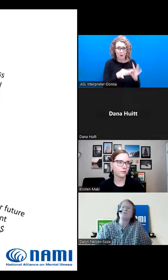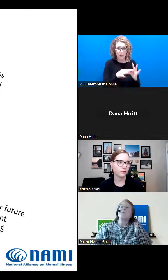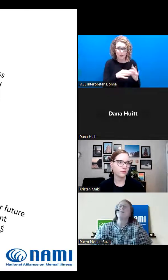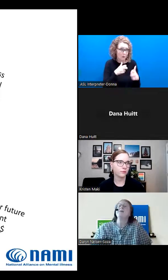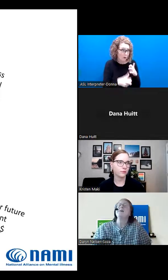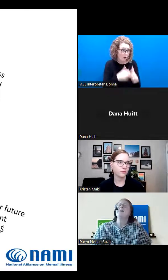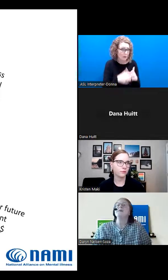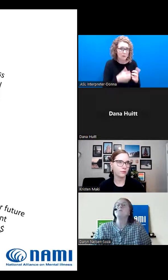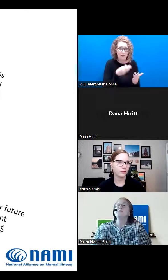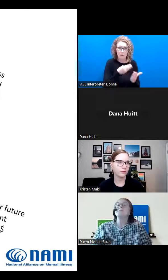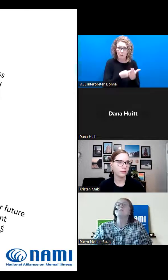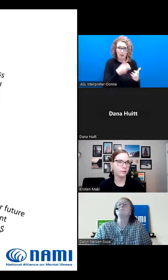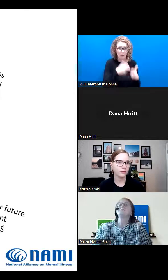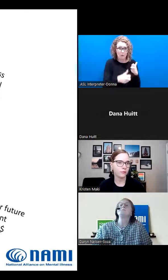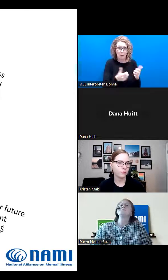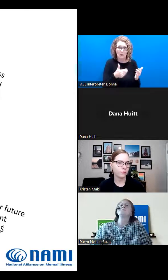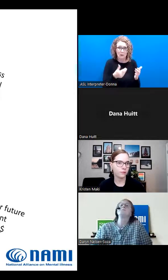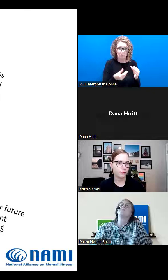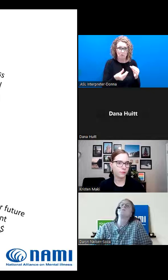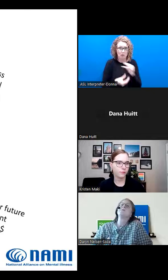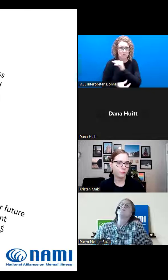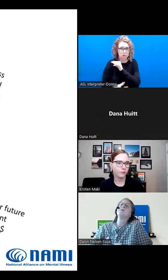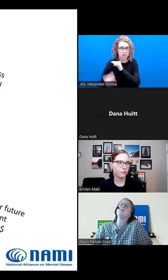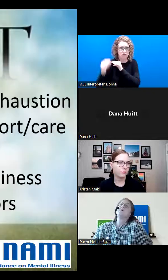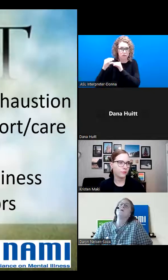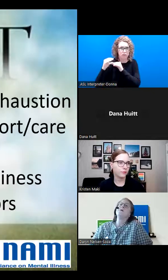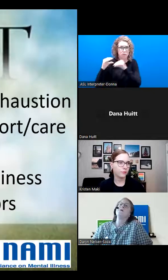tool called T-CARE. And so it begins